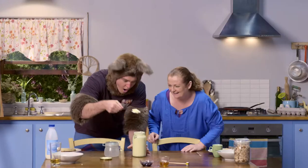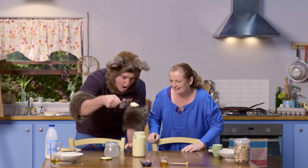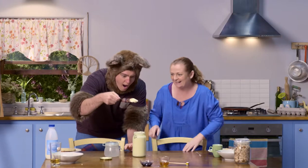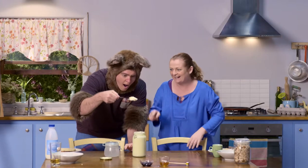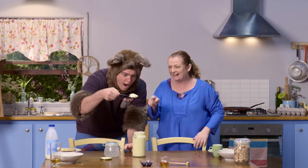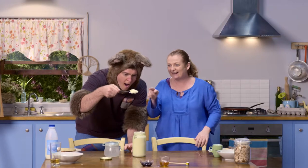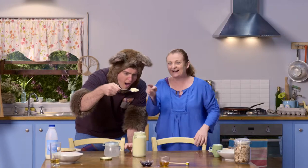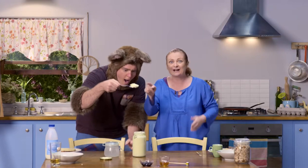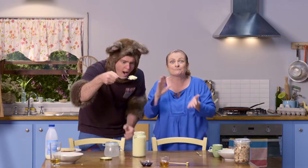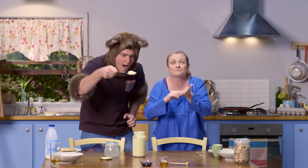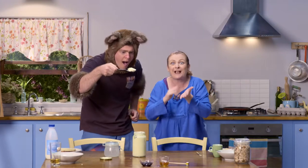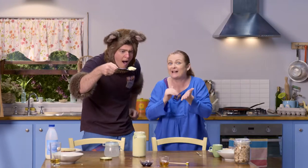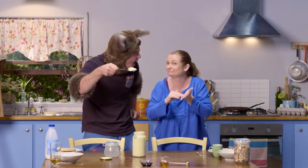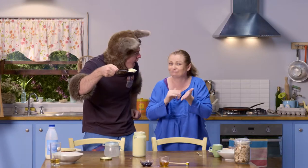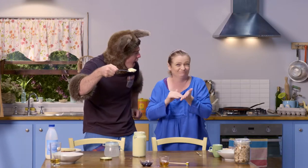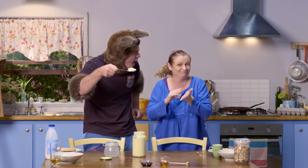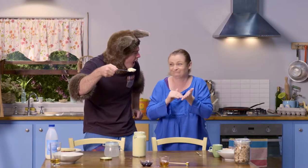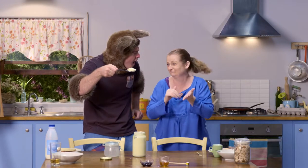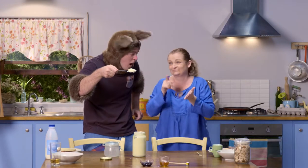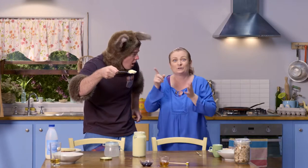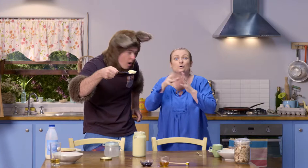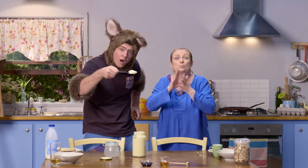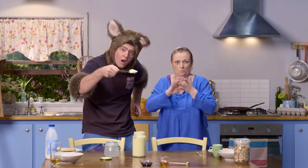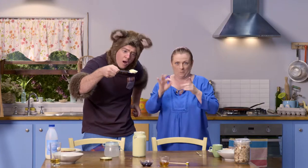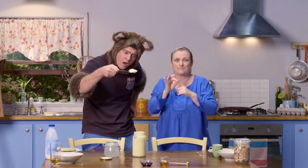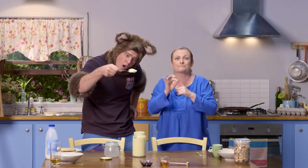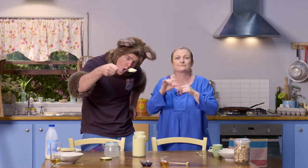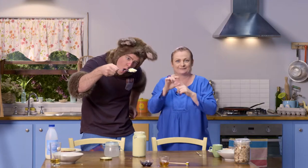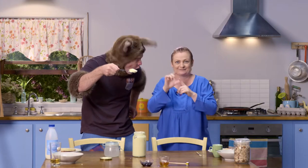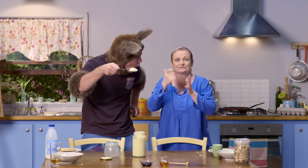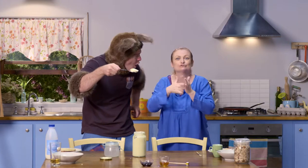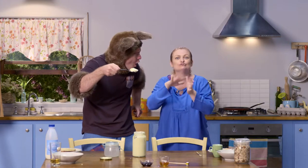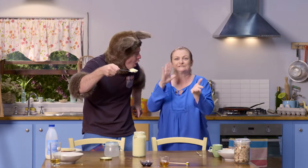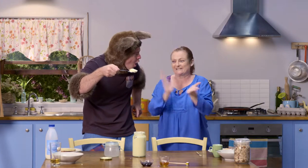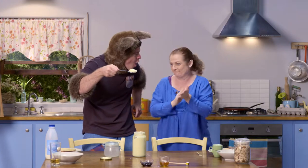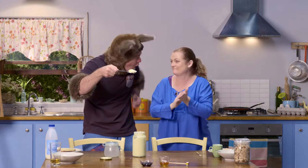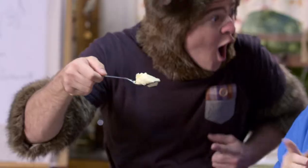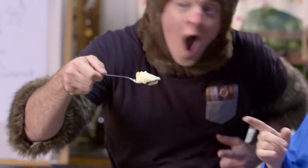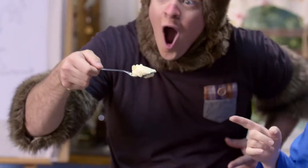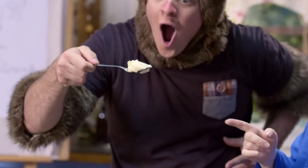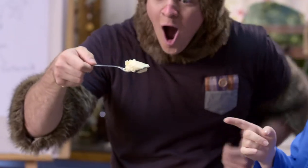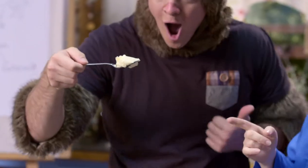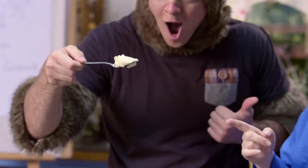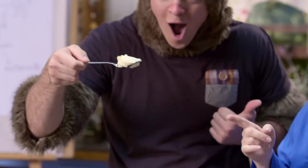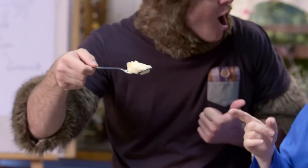Oh! Ah, that's not butter. It's actually whipped cream. Oh!